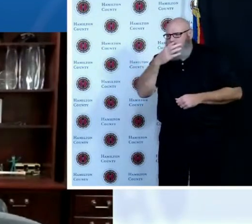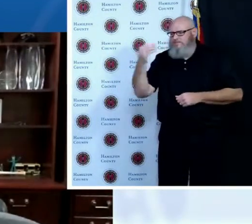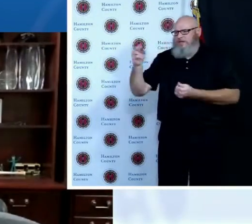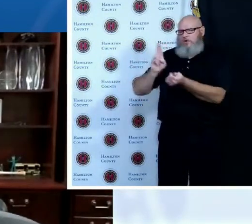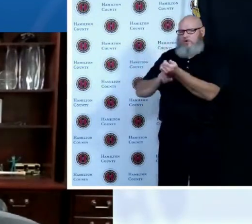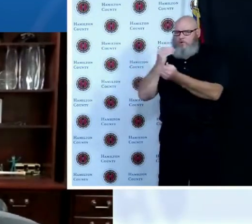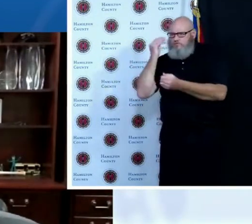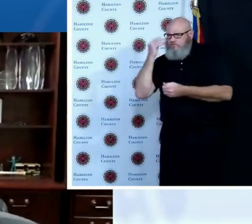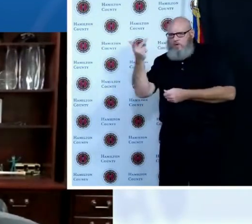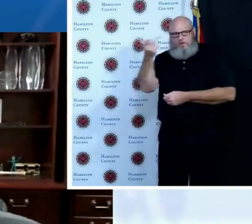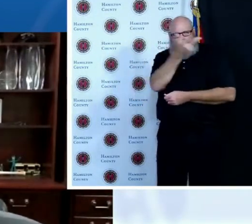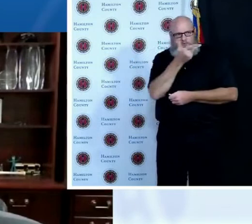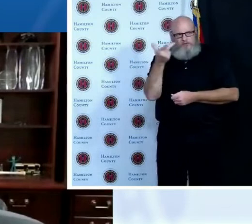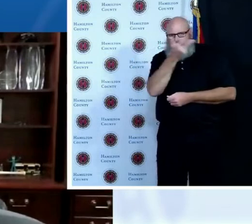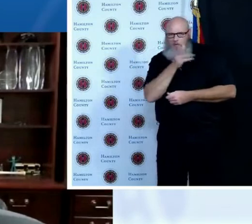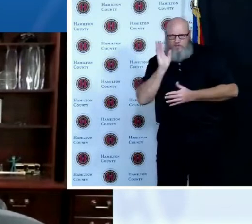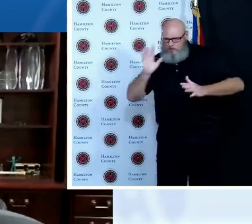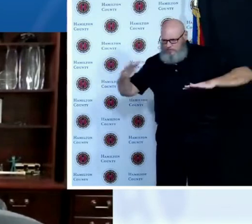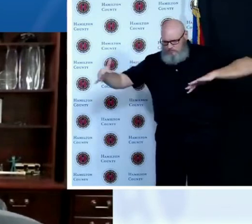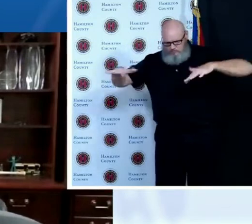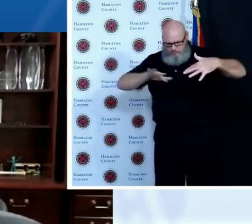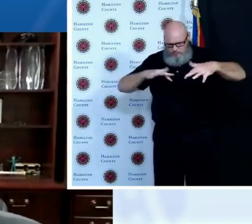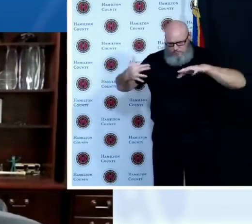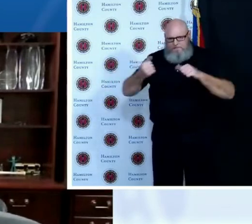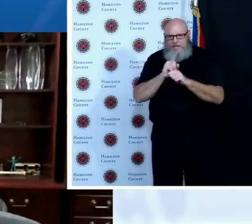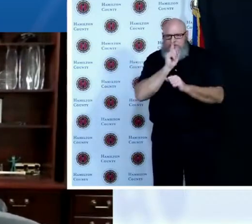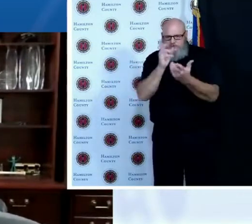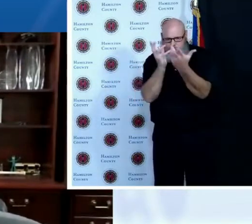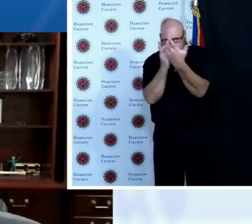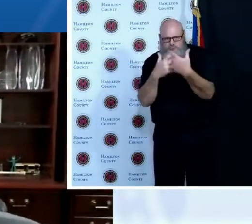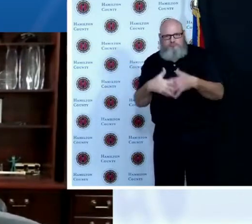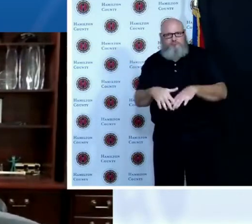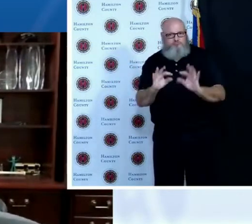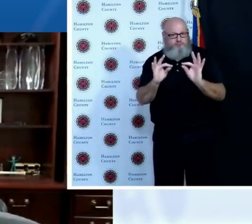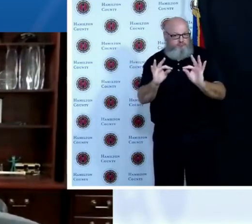that require just one dose or may not require the refrigerations that we might be able to use